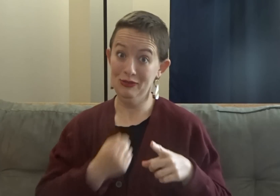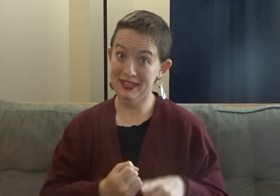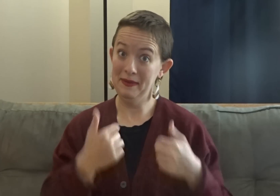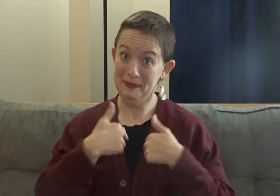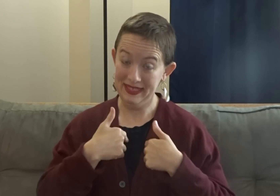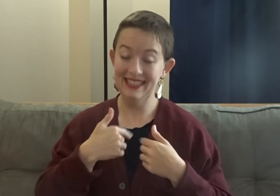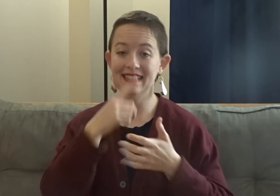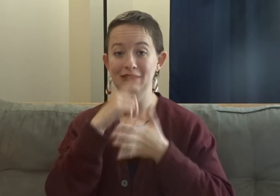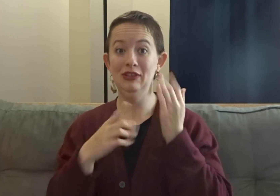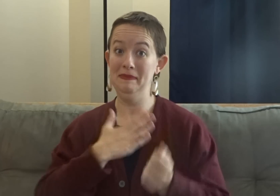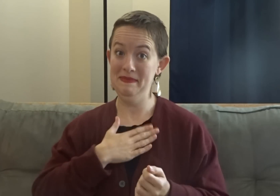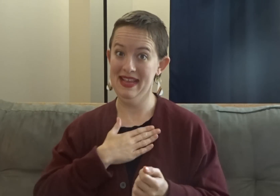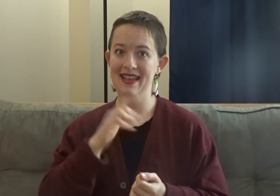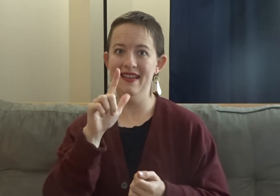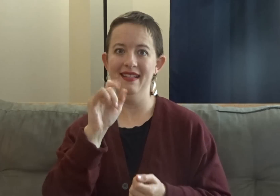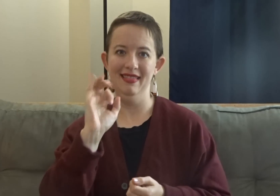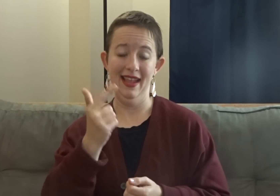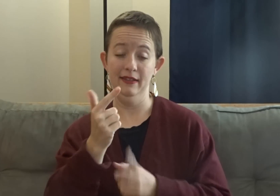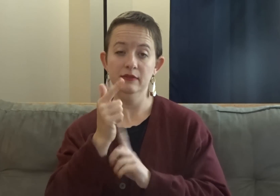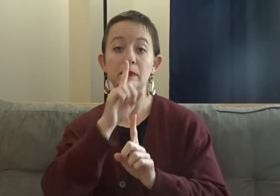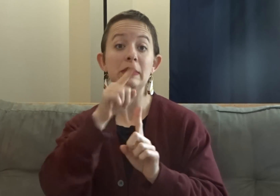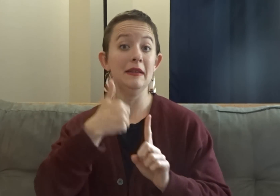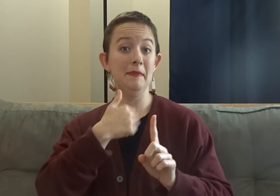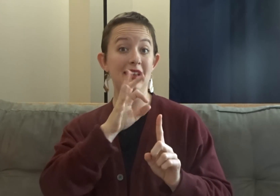They did an ultrasound of me just to check my lining